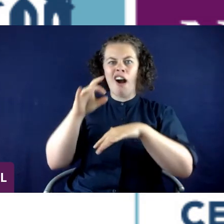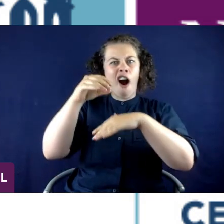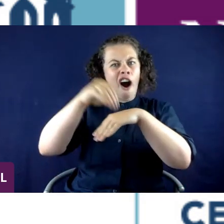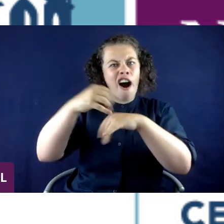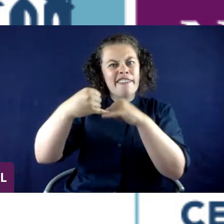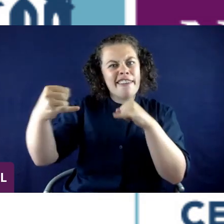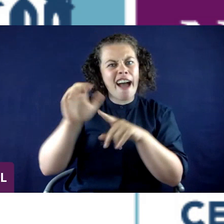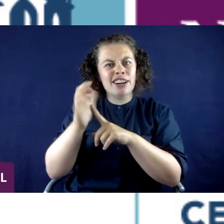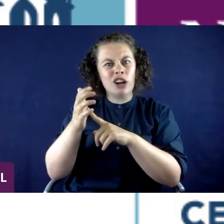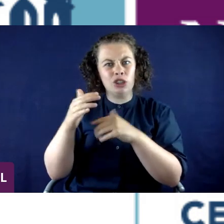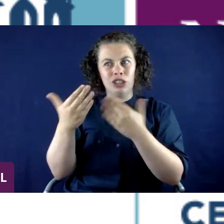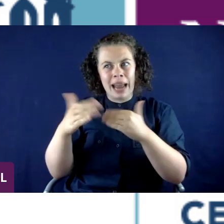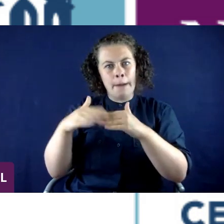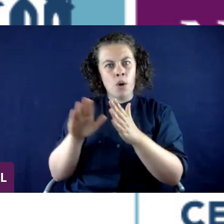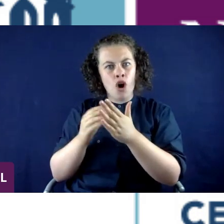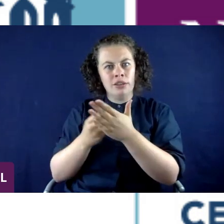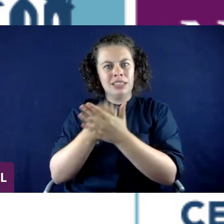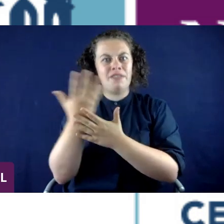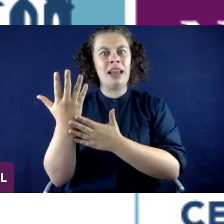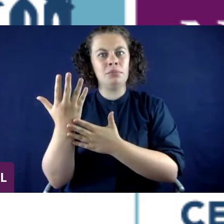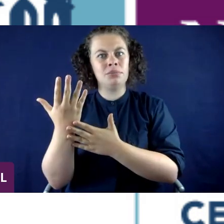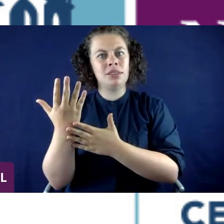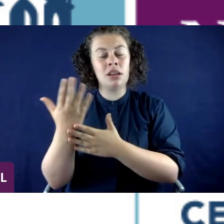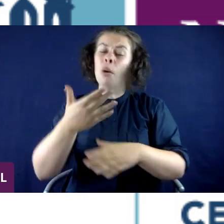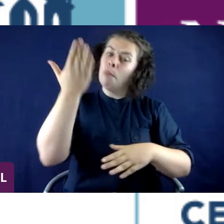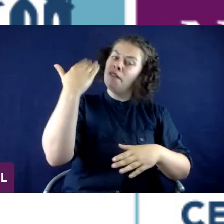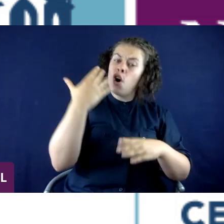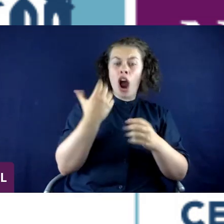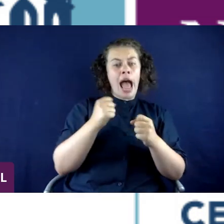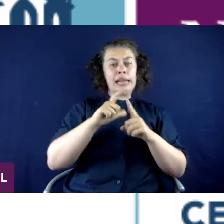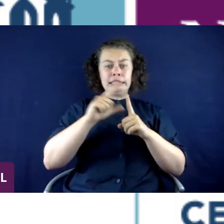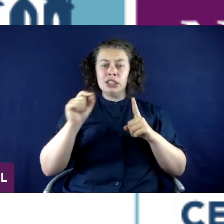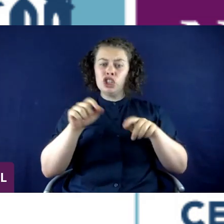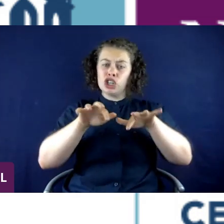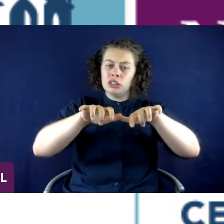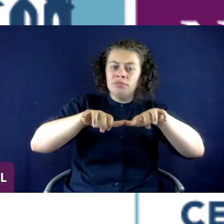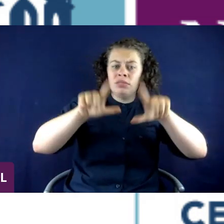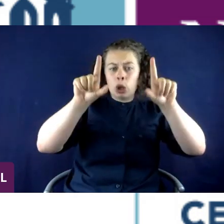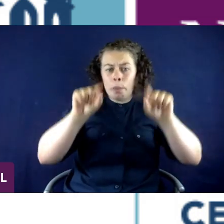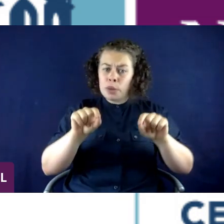We were always in virtual spaces and occupy digital spaces. We engage with them.